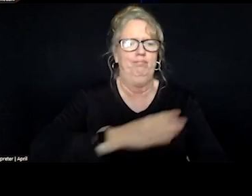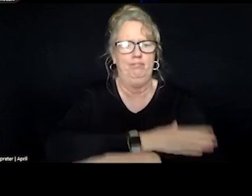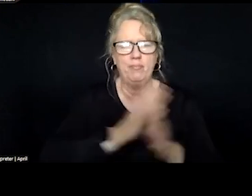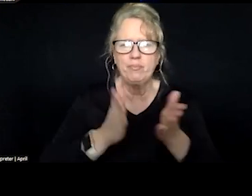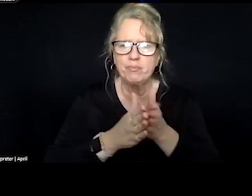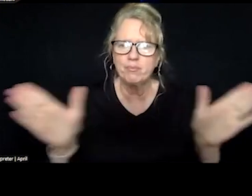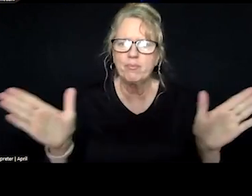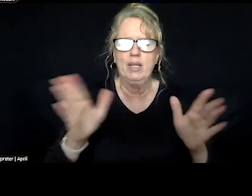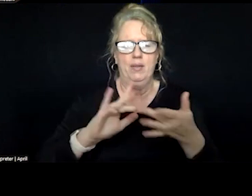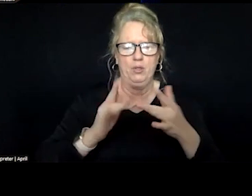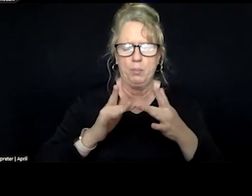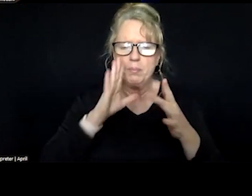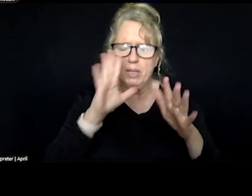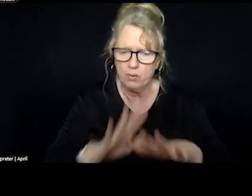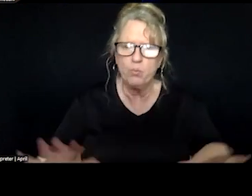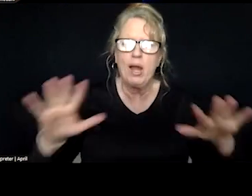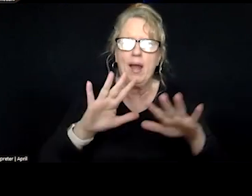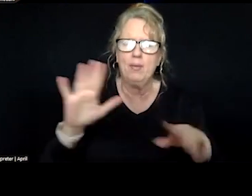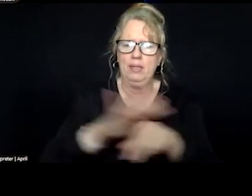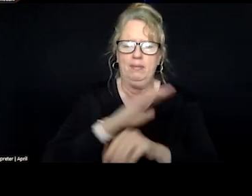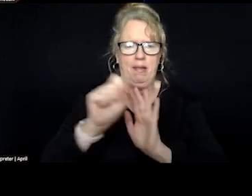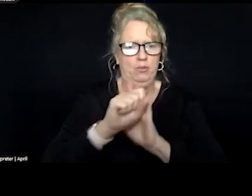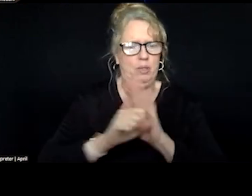NETWORK, ACROSS THE STATE. WHICH IS THE FIRST OF ITS FIND.